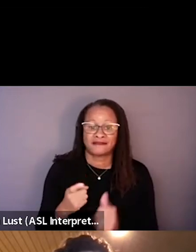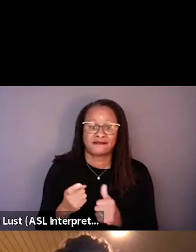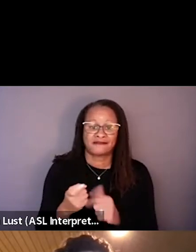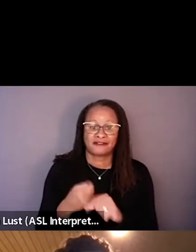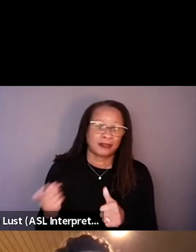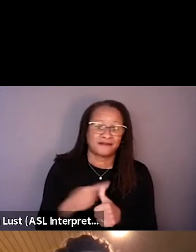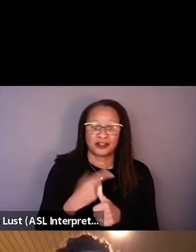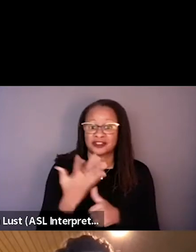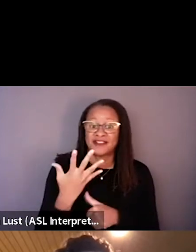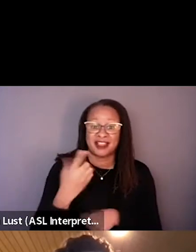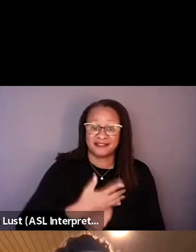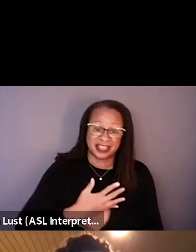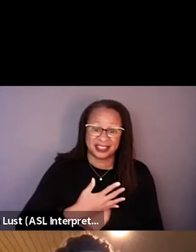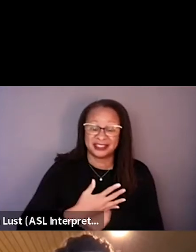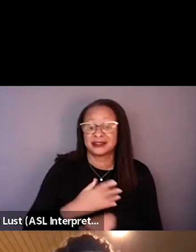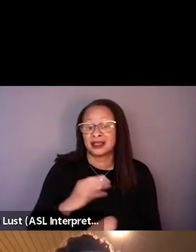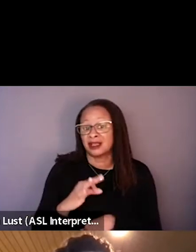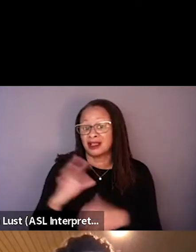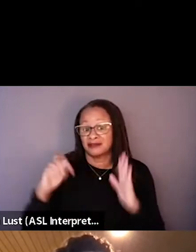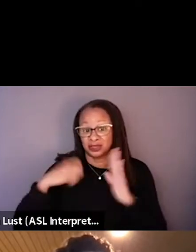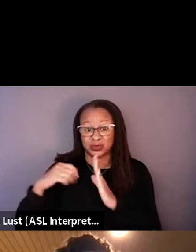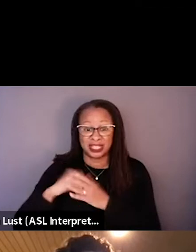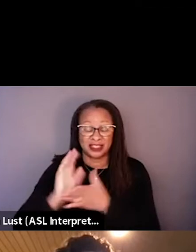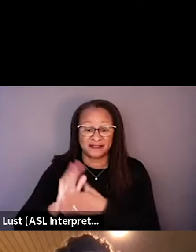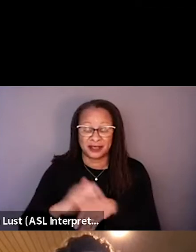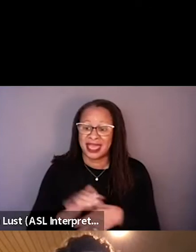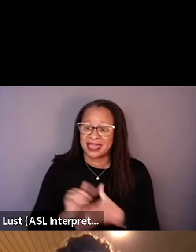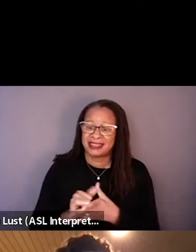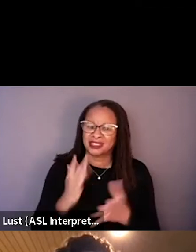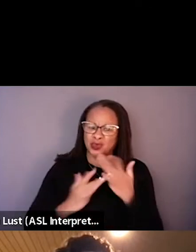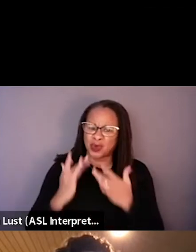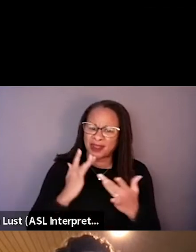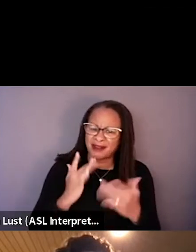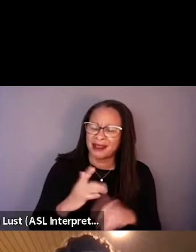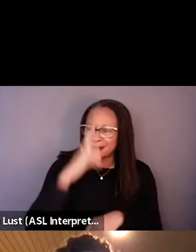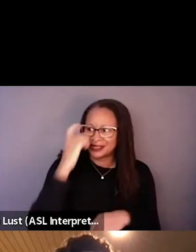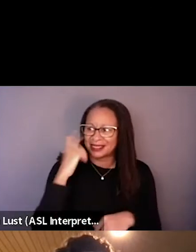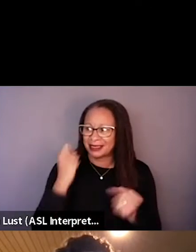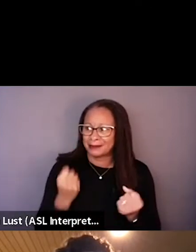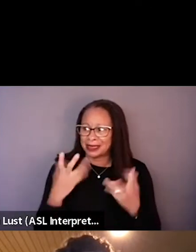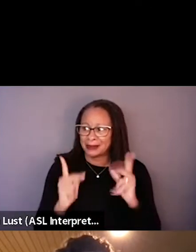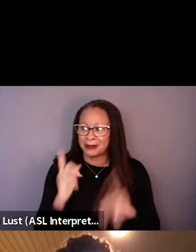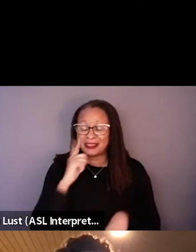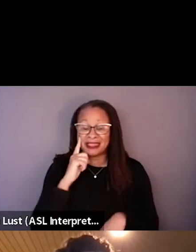shooting in the film, which I think is somewhat rare because I think a lot of people think that, you know,